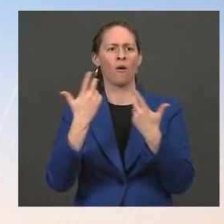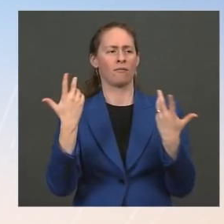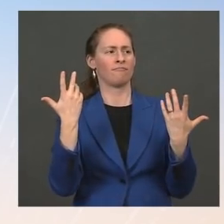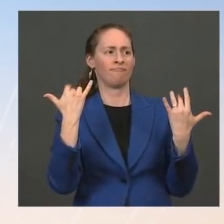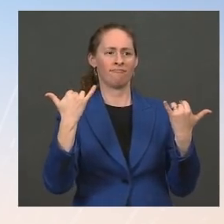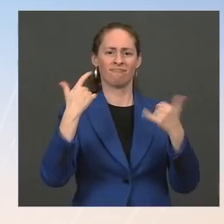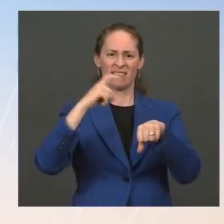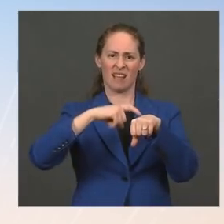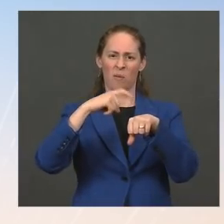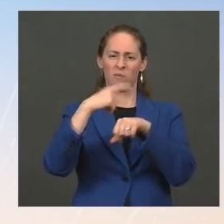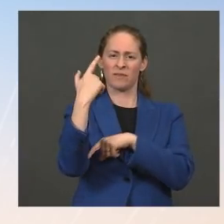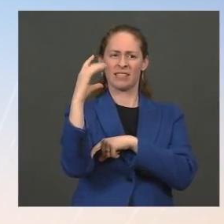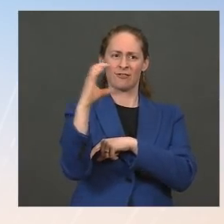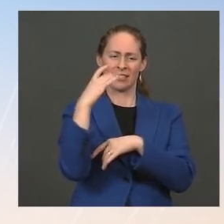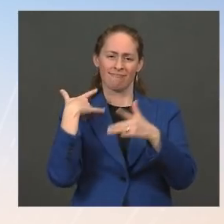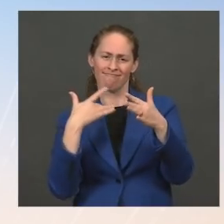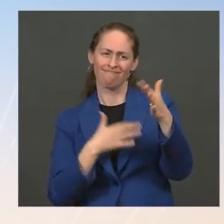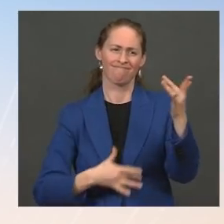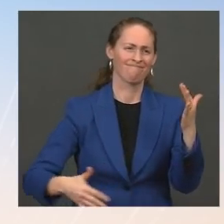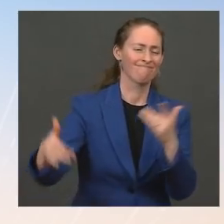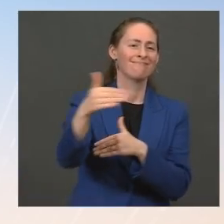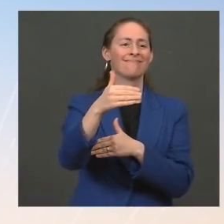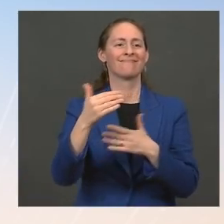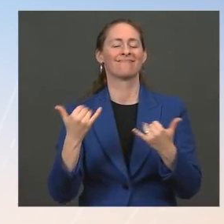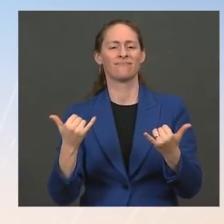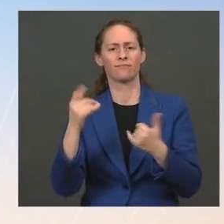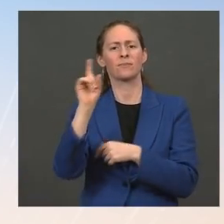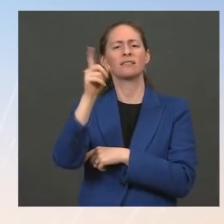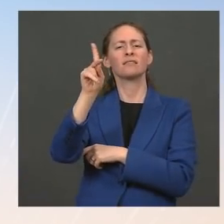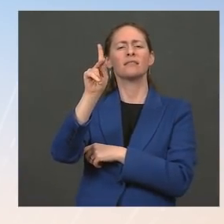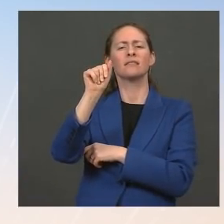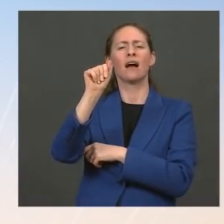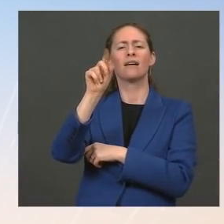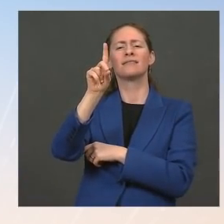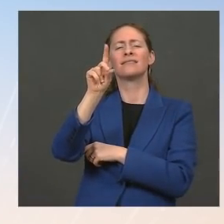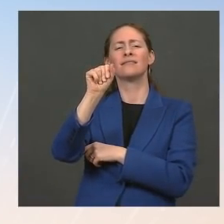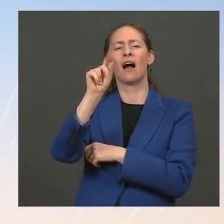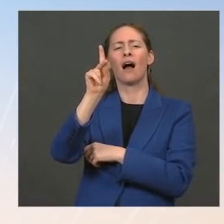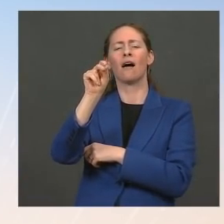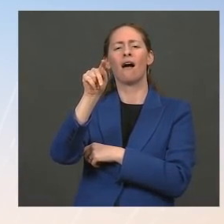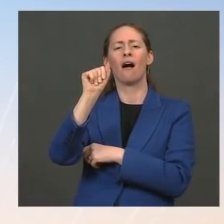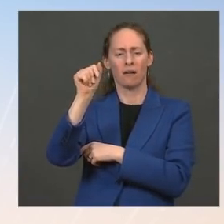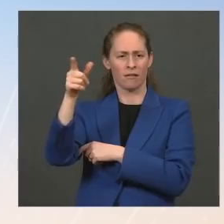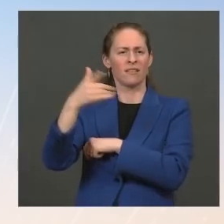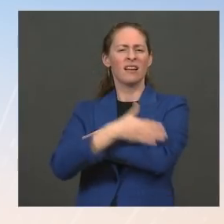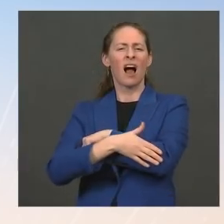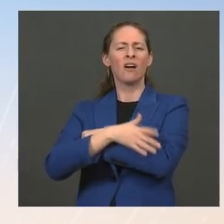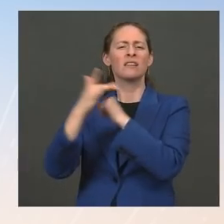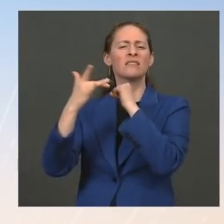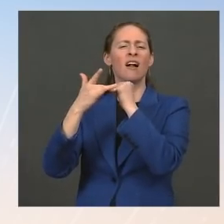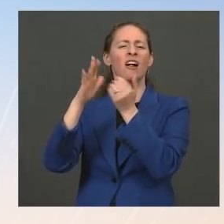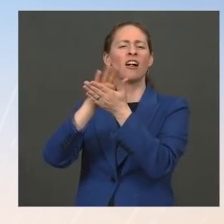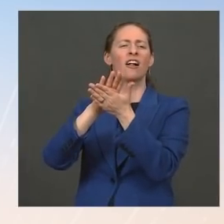a technical and community college that illustrates how similar institutions across the country will train the next generation of workers